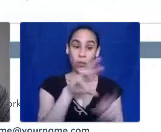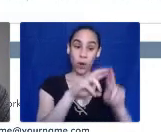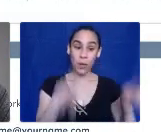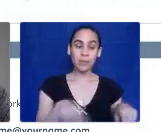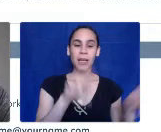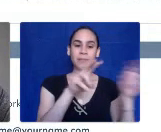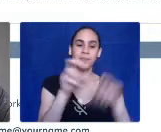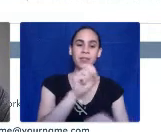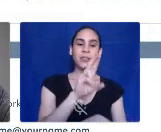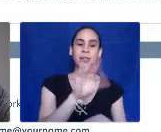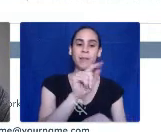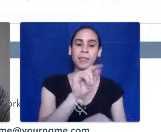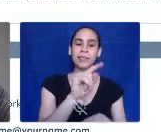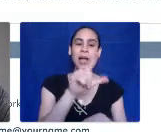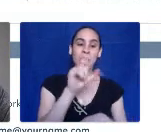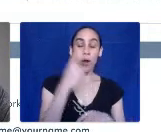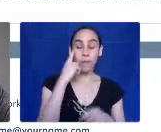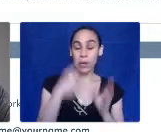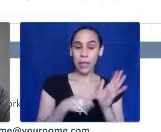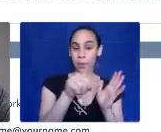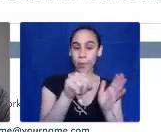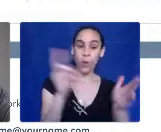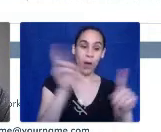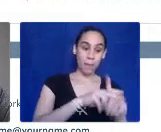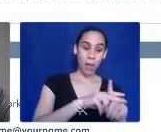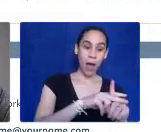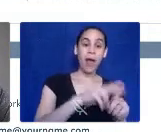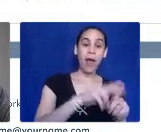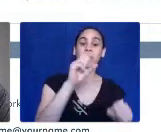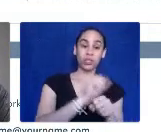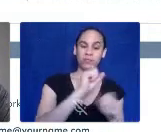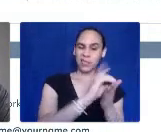say you're applying for design job your subtitle will be designer right by the way the first thing